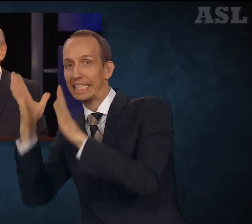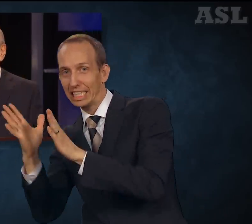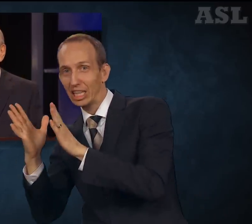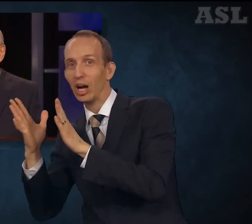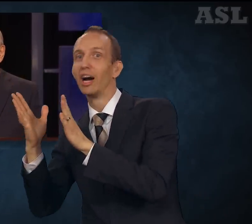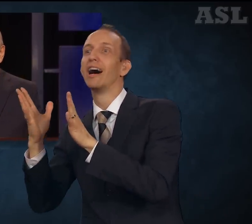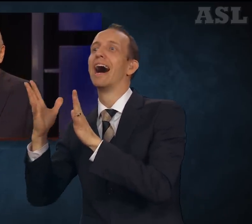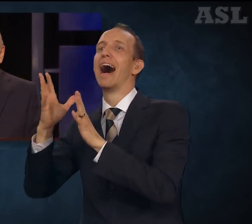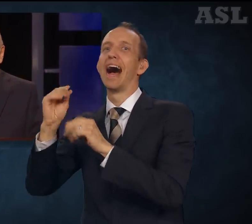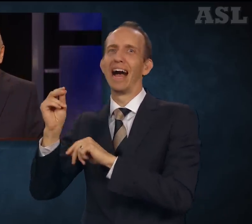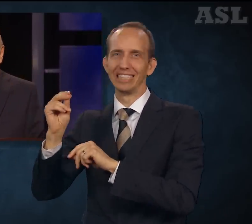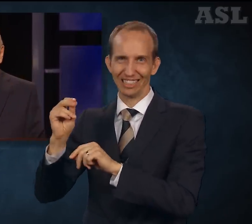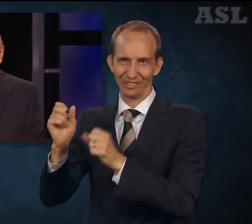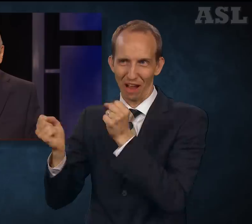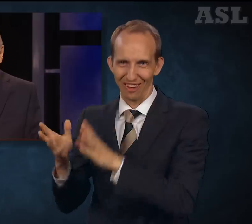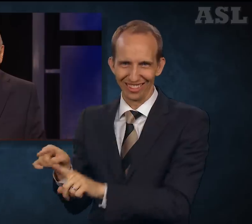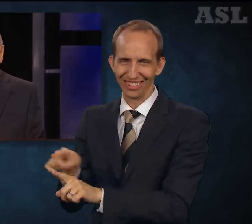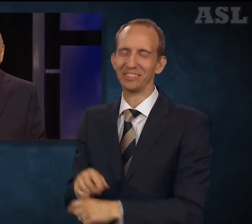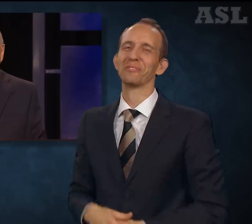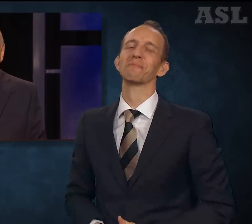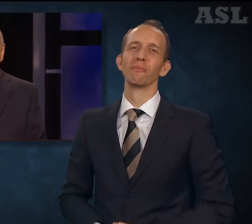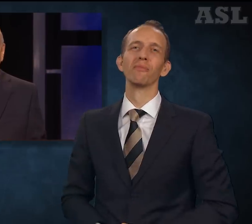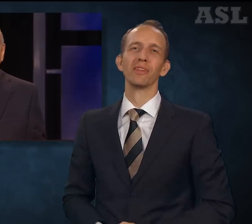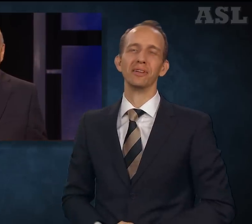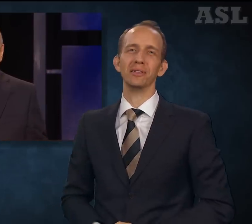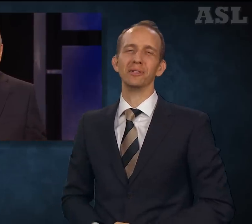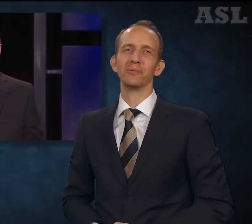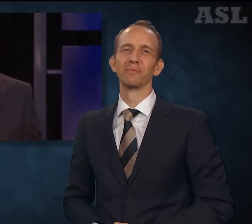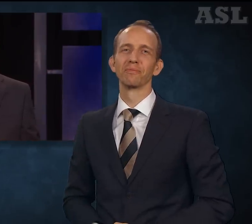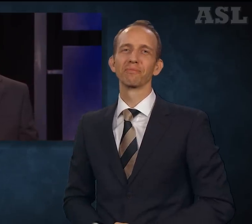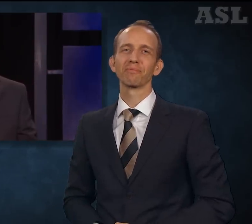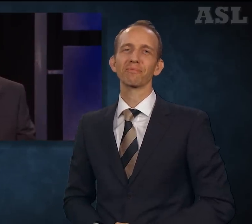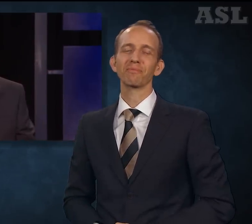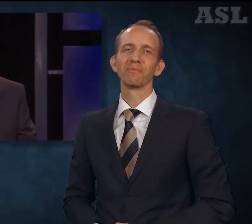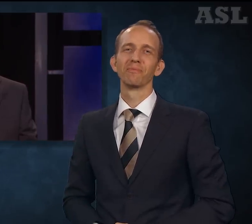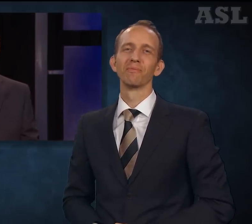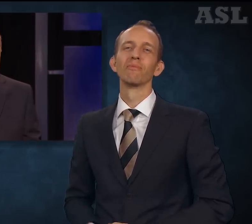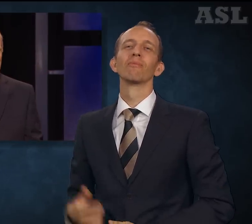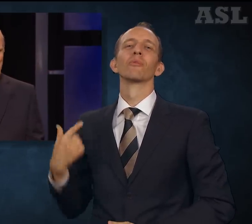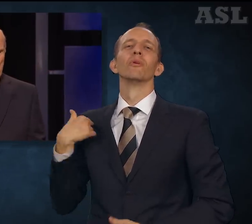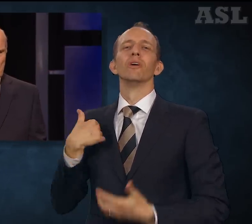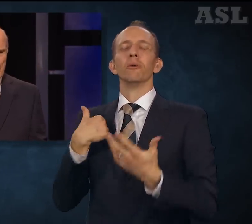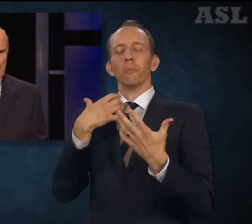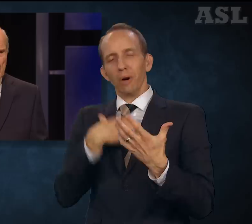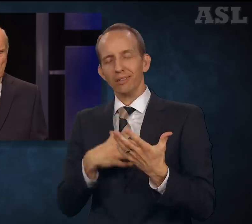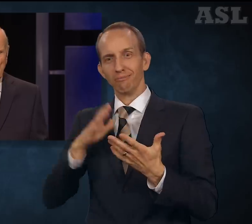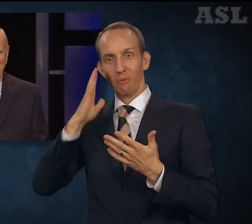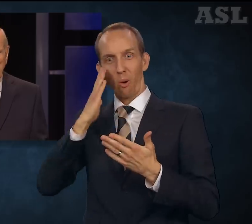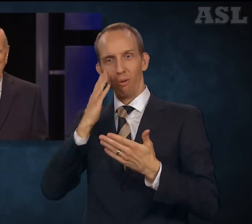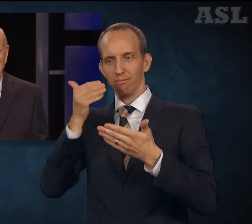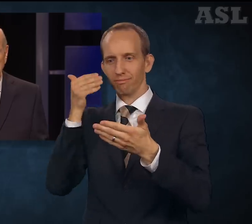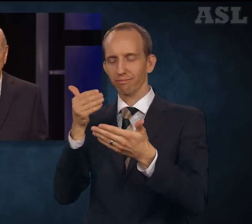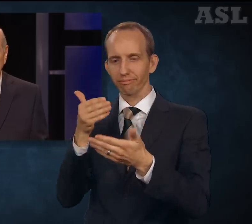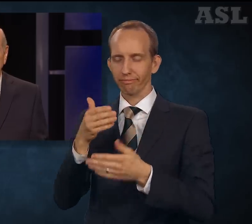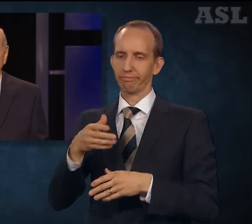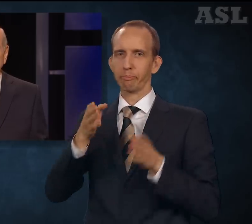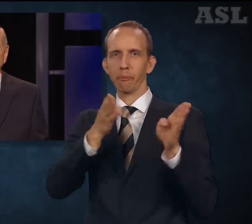AND TAXI DRIVERS. WE WISH WE COULD HEAR FROM EACH